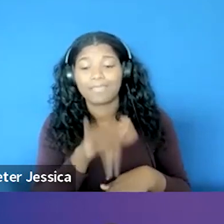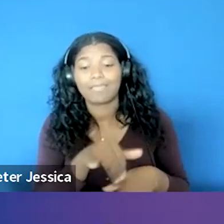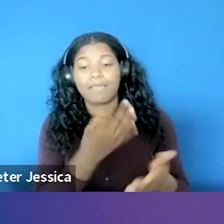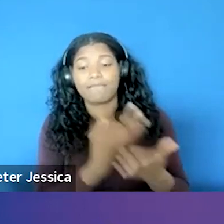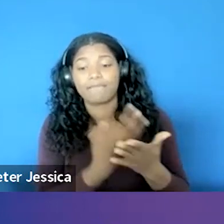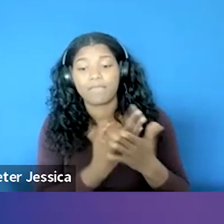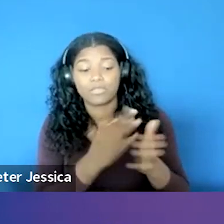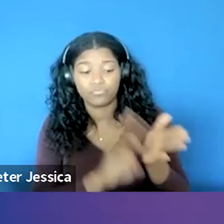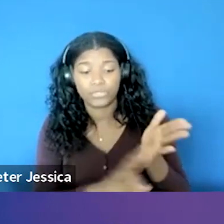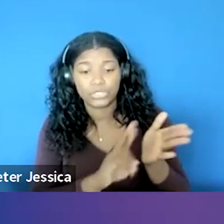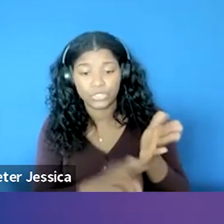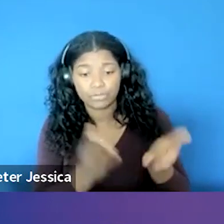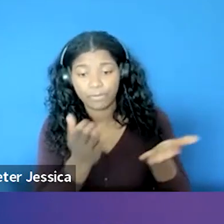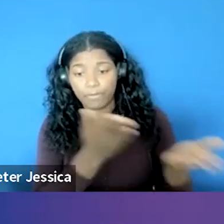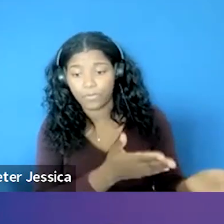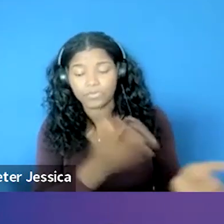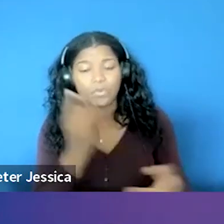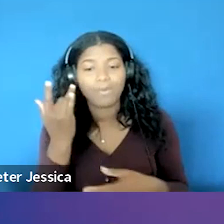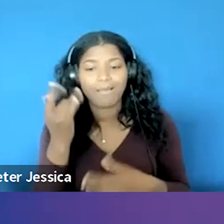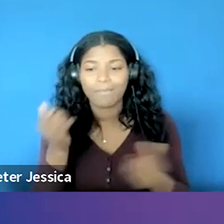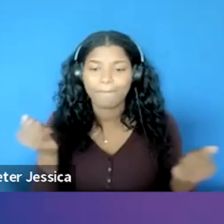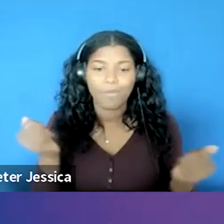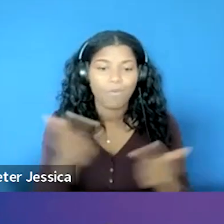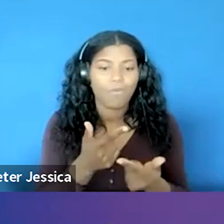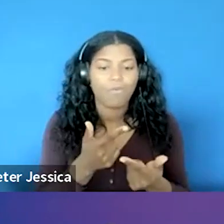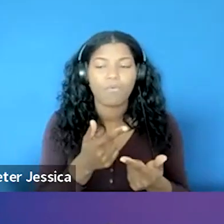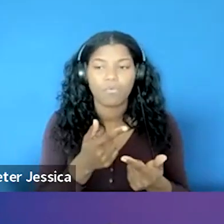in those areas, because all research programs also fund conference proposals.